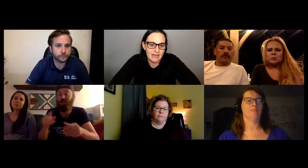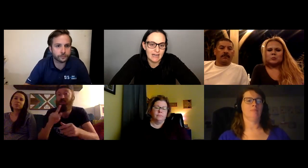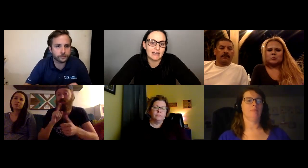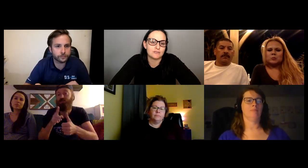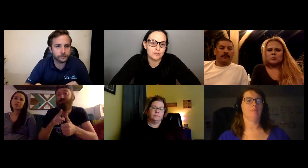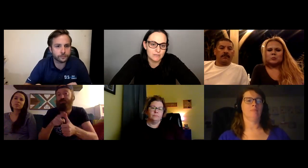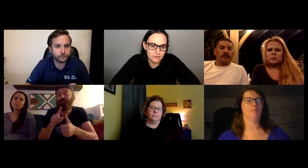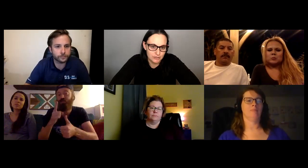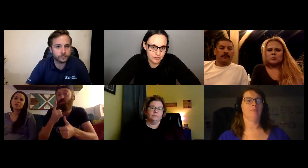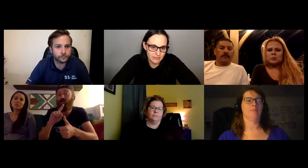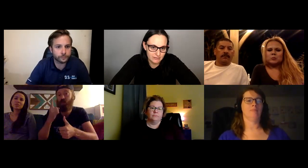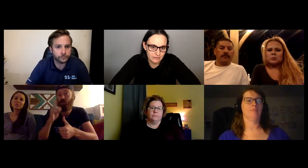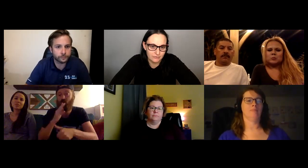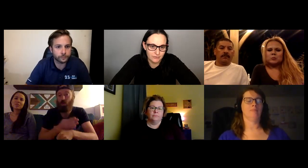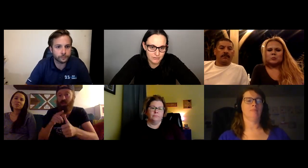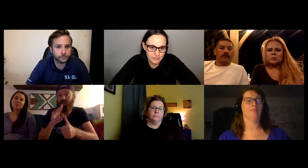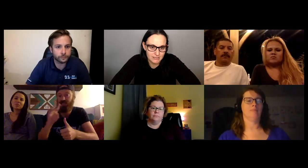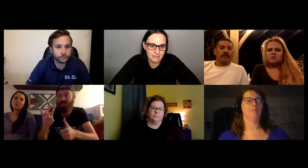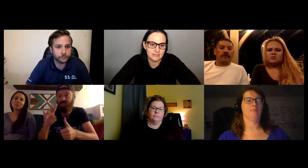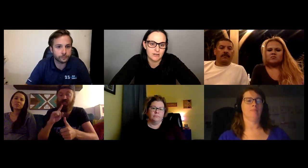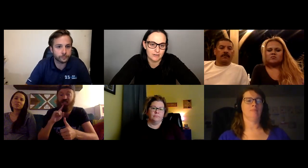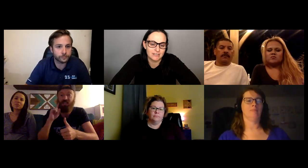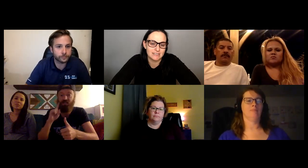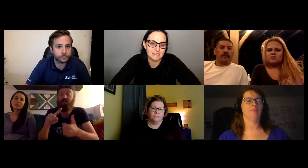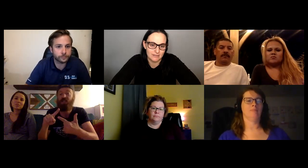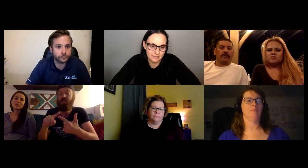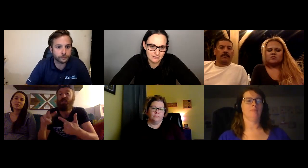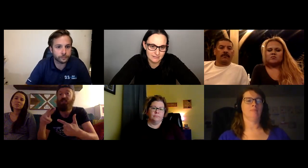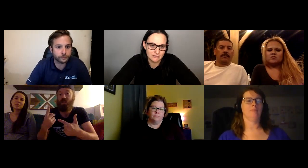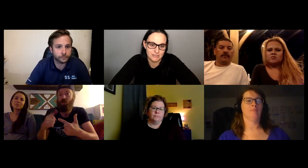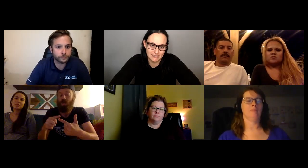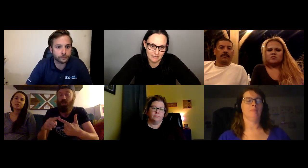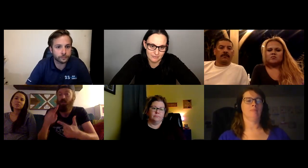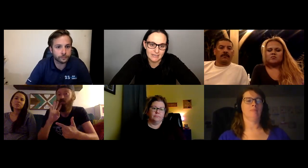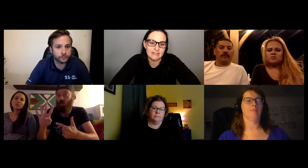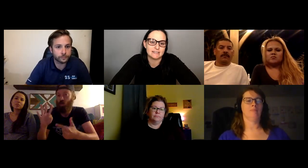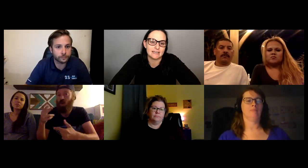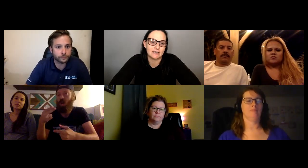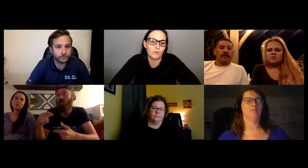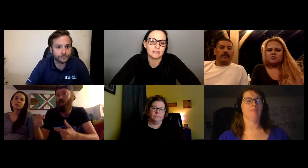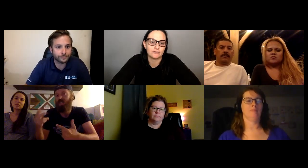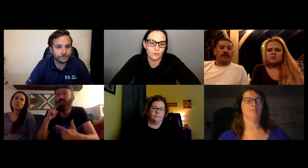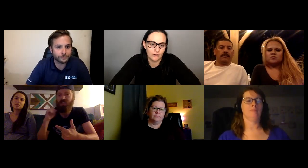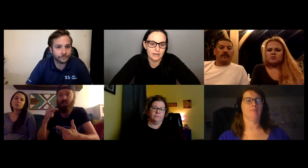i have two deaf children the first daughter is seven